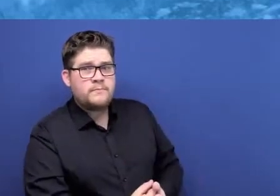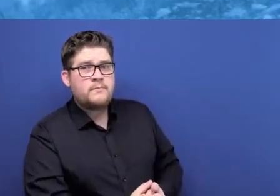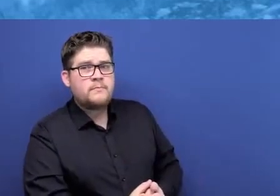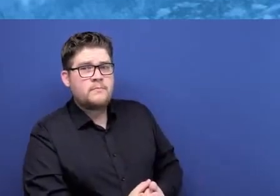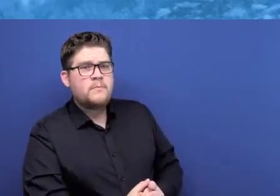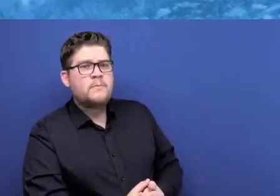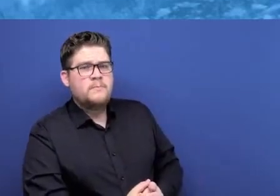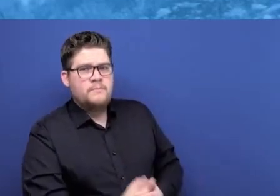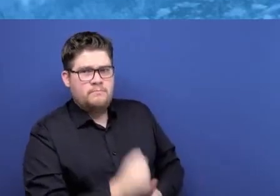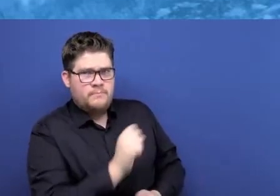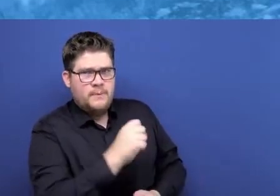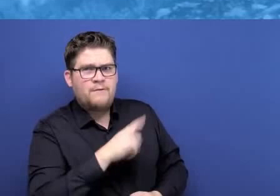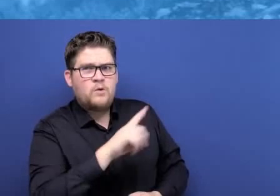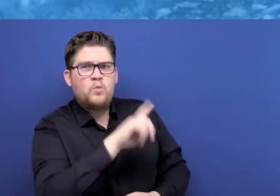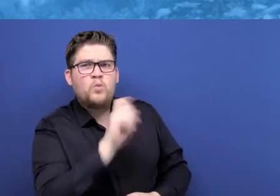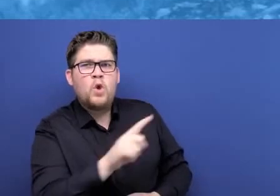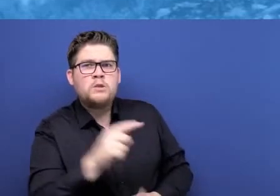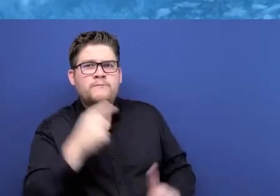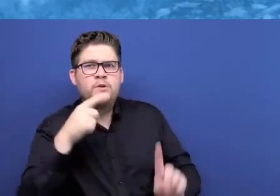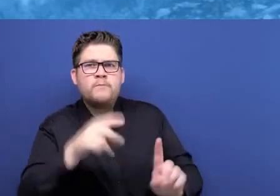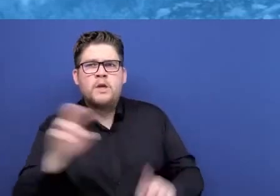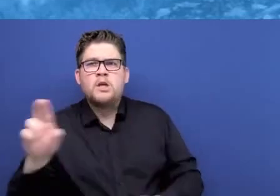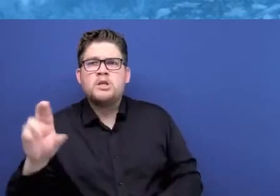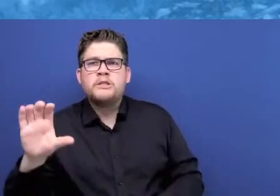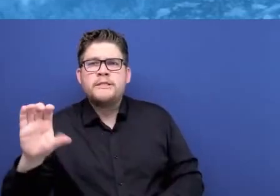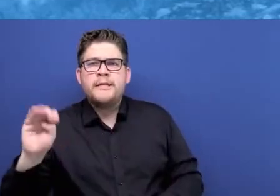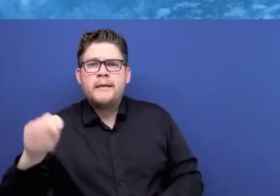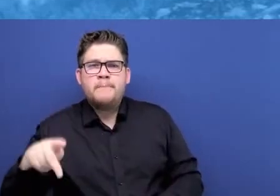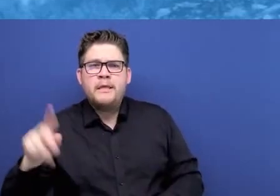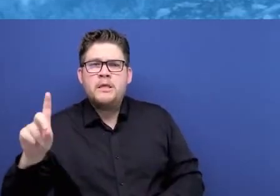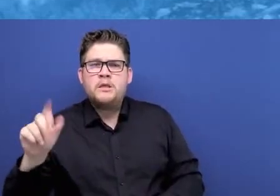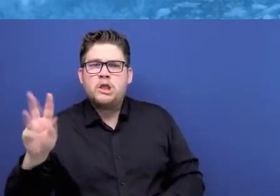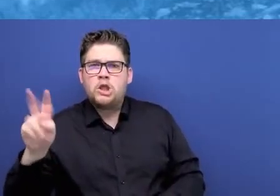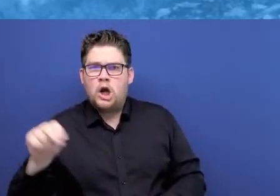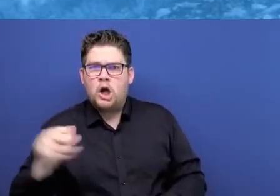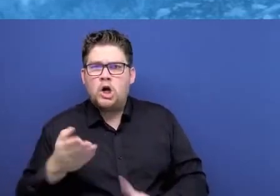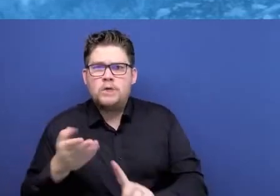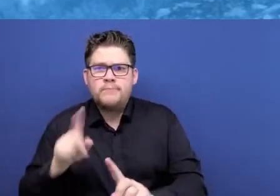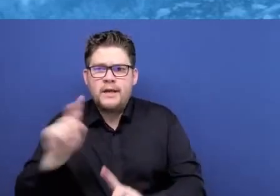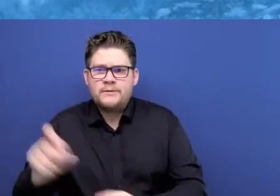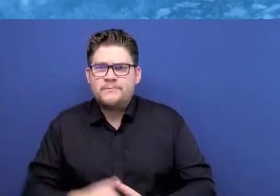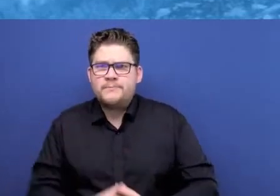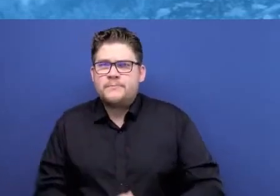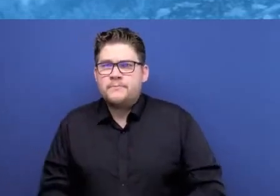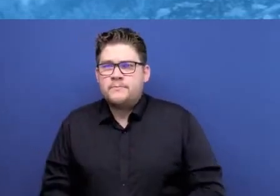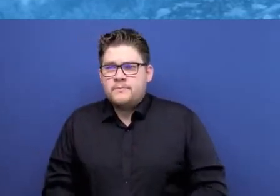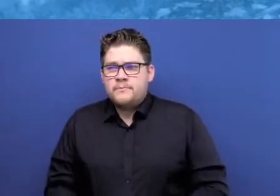arson near Selma. You mentioned that witnesses had seen